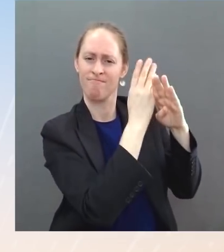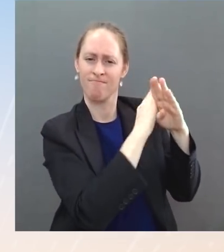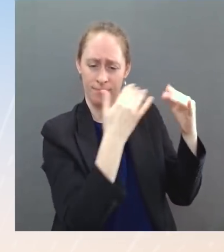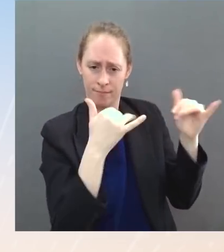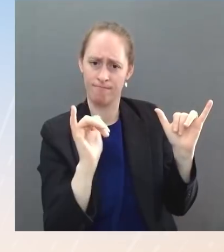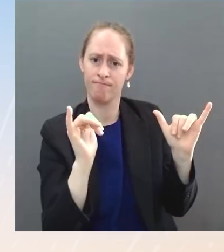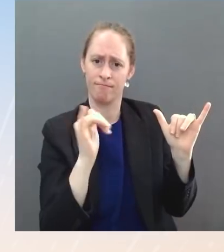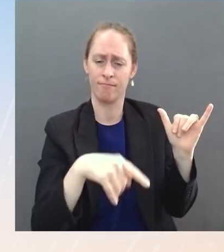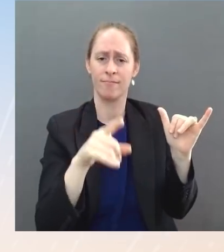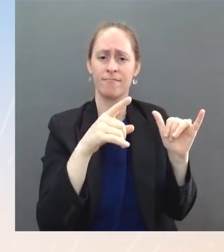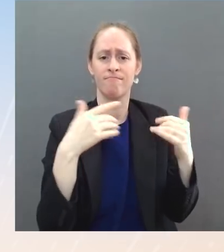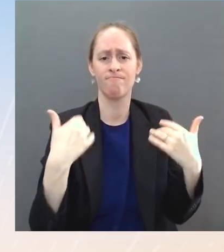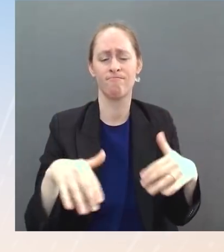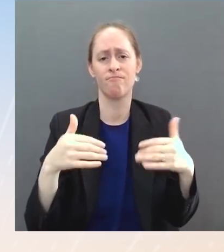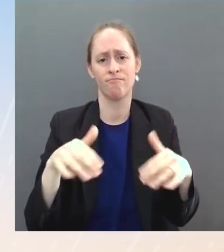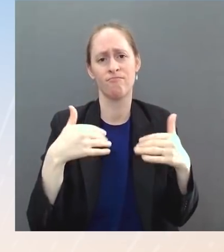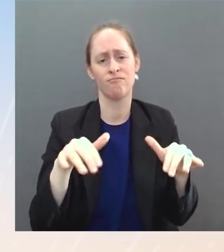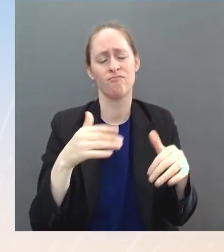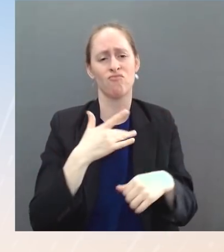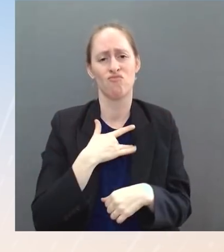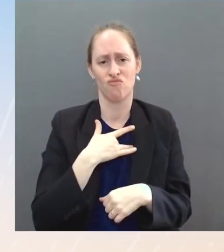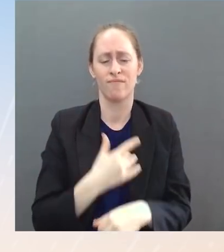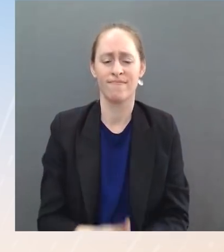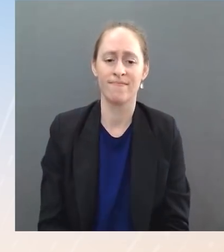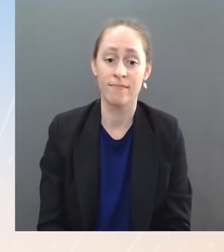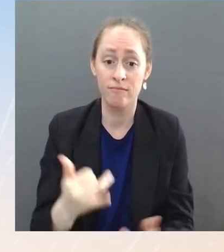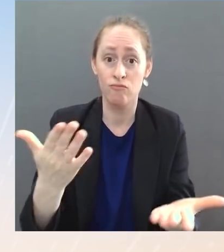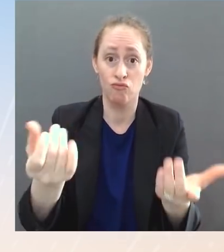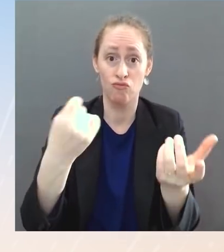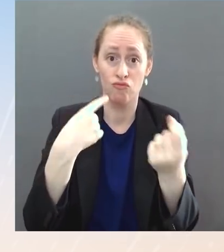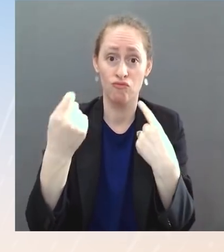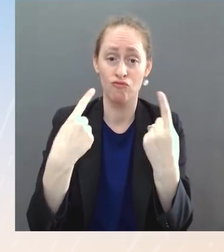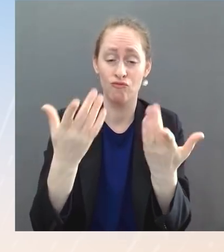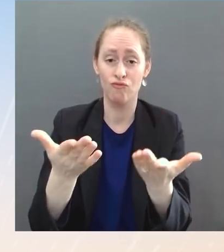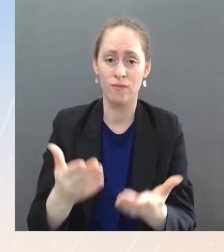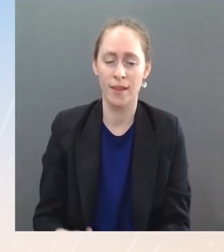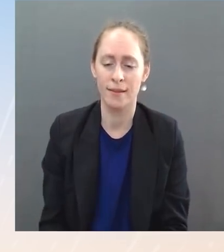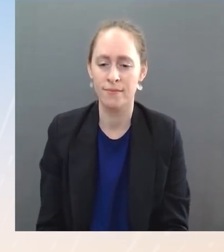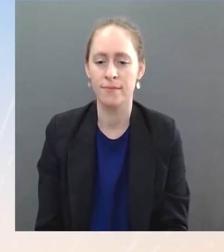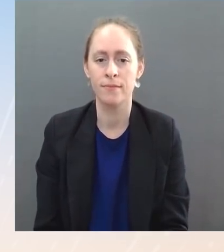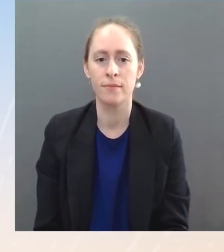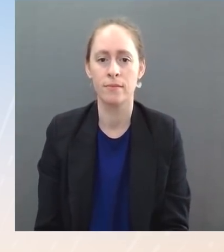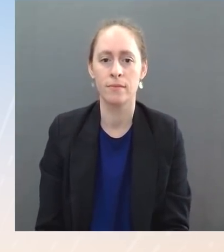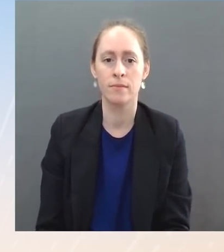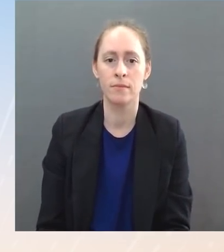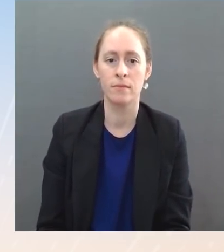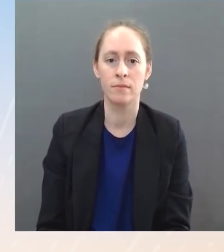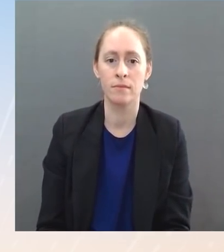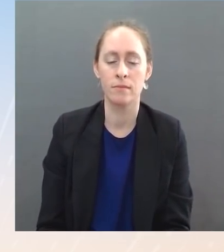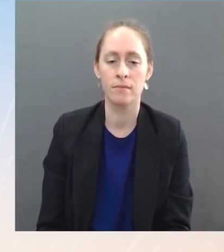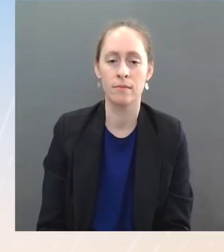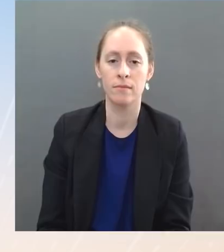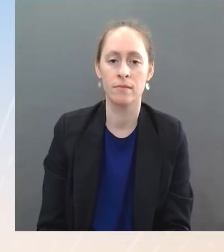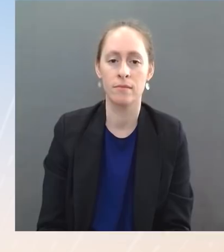The Press: Jake, can I ask you about the President's call for a war crimes trial for Vladimir Putin? What are the mechanics of how the President sees that playing out?